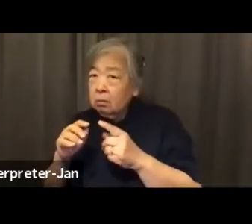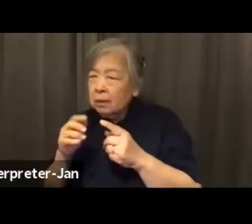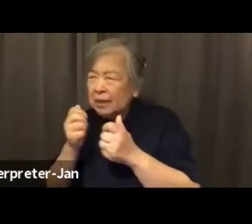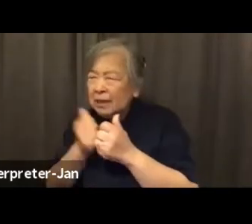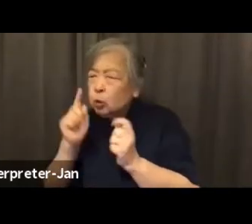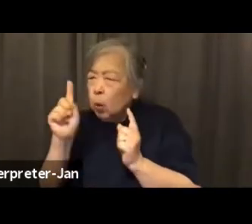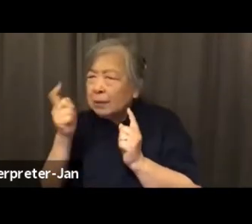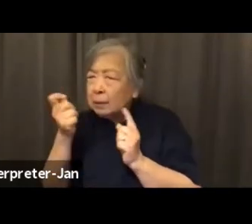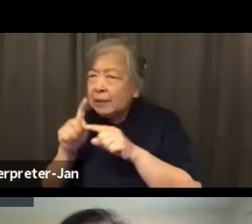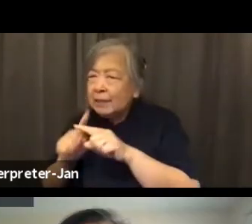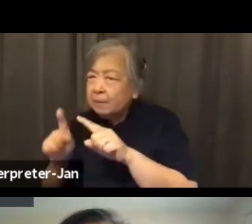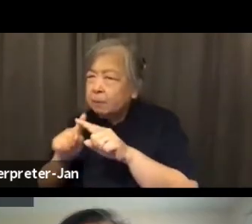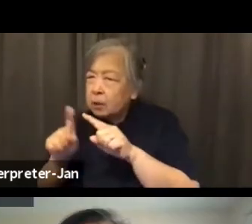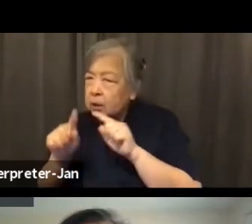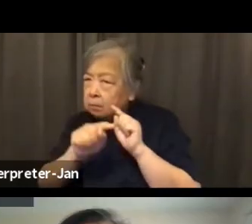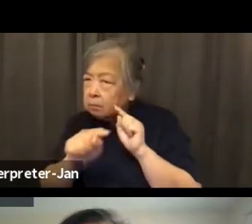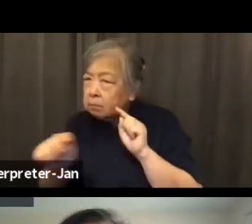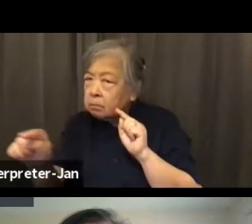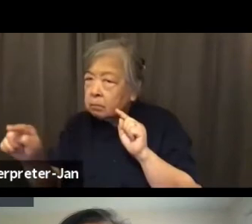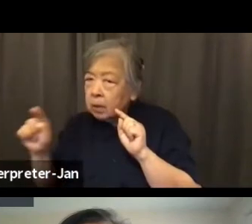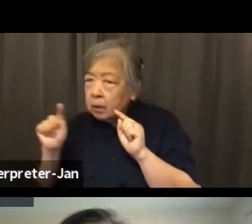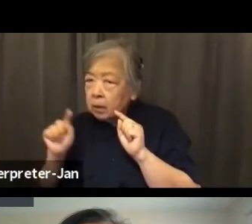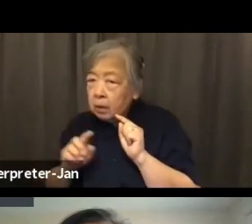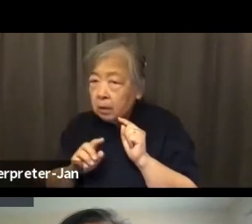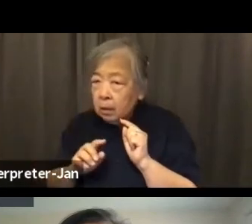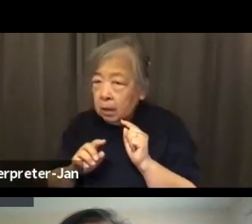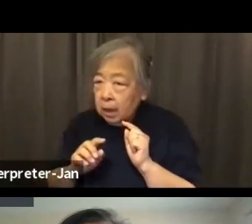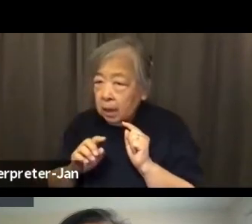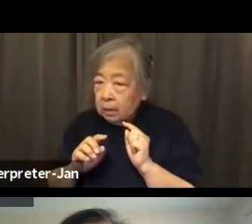And a lot of the practices that we've mentioned here, I know we were